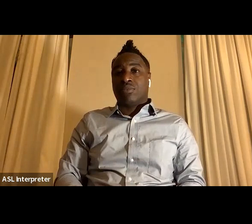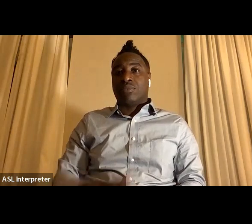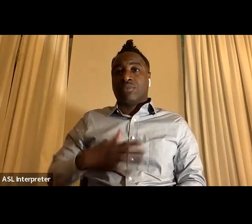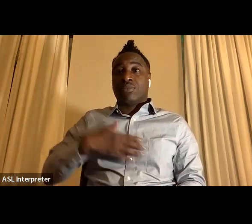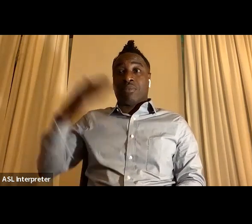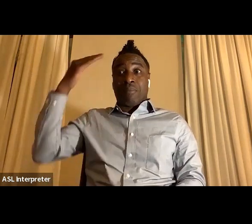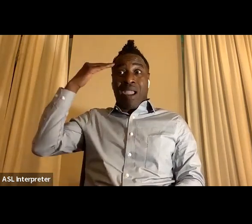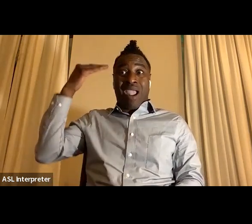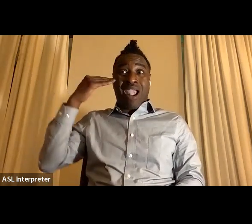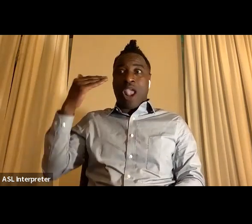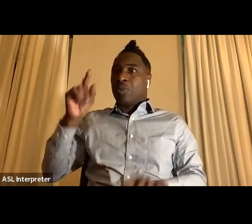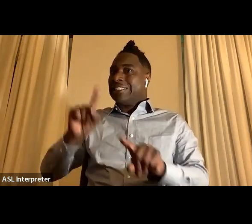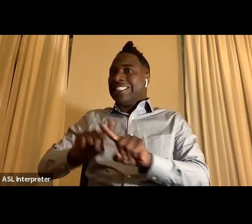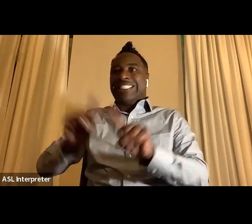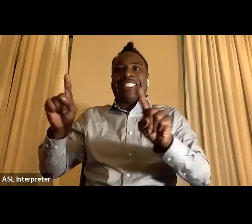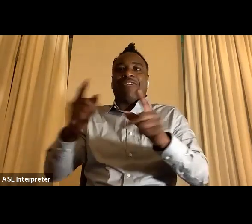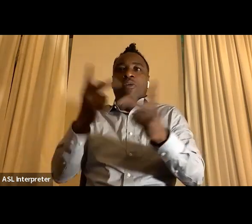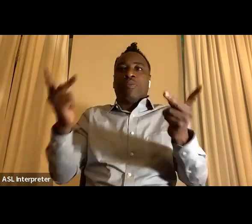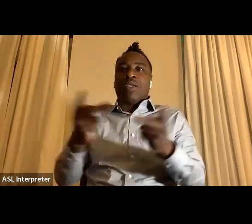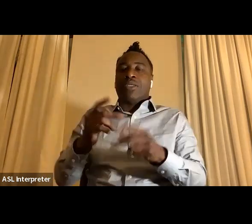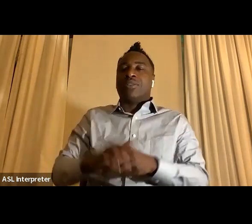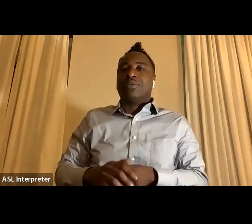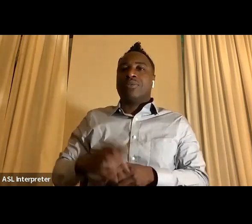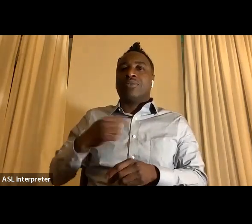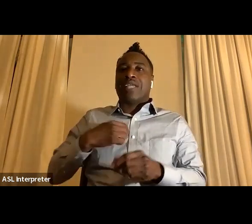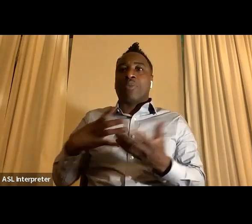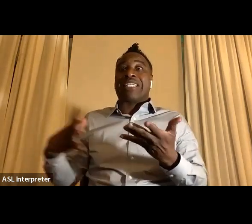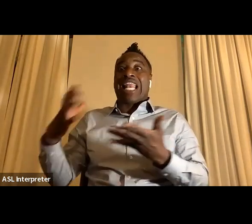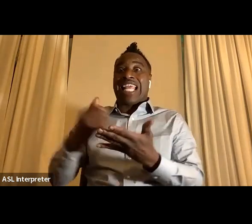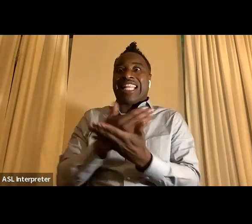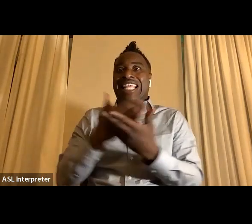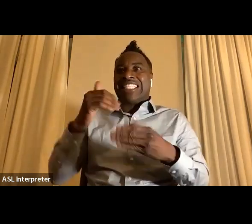I was like compiling stuff, collecting stuff, taking pictures